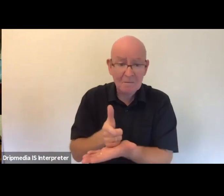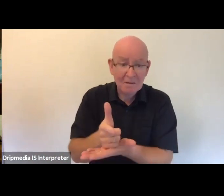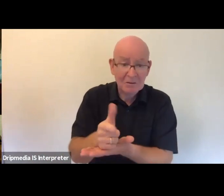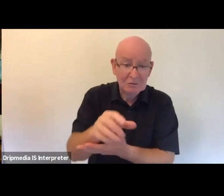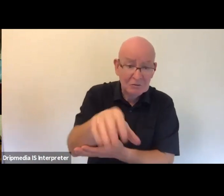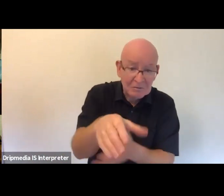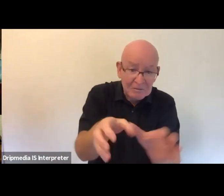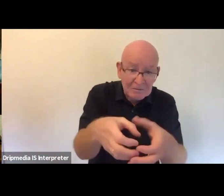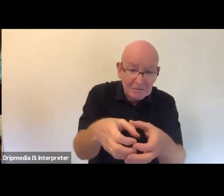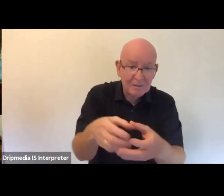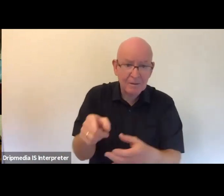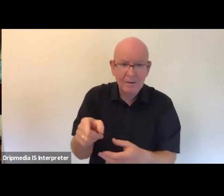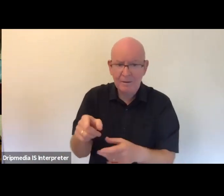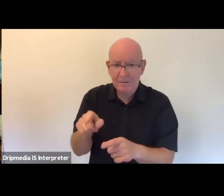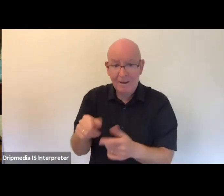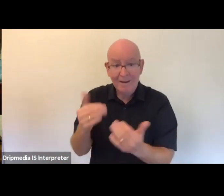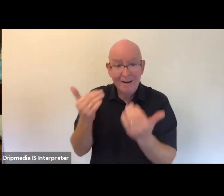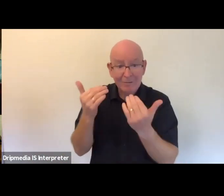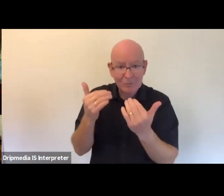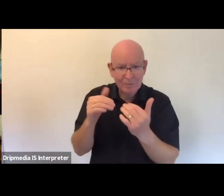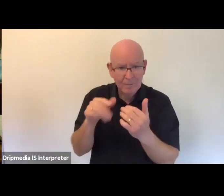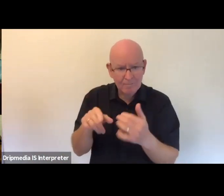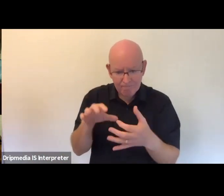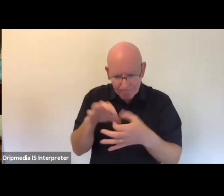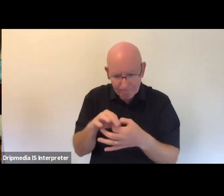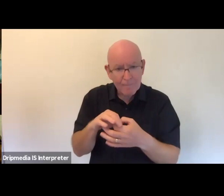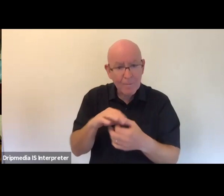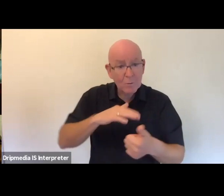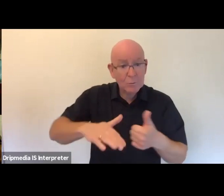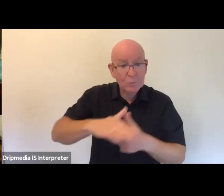You know, those that aren’t living just directly, perhaps, you know, near the district centre